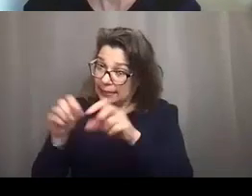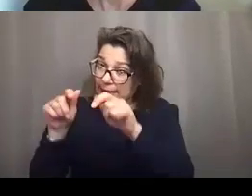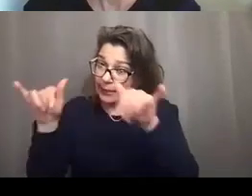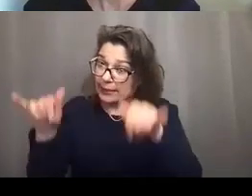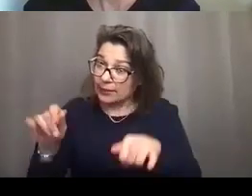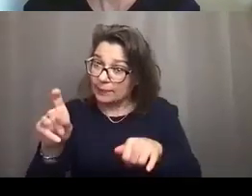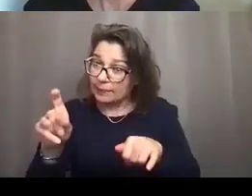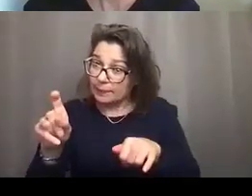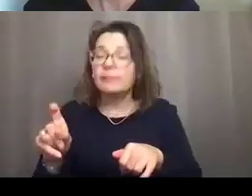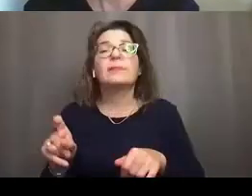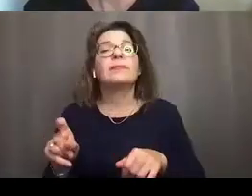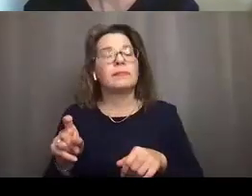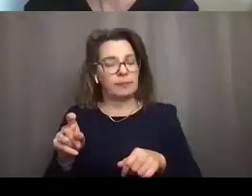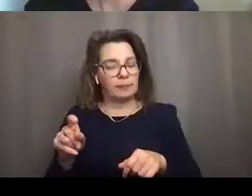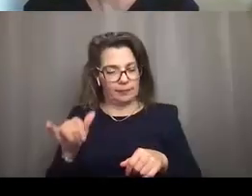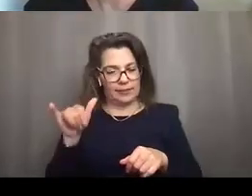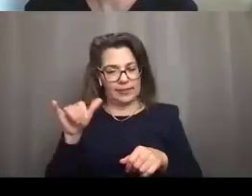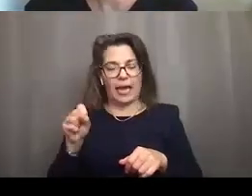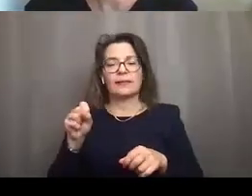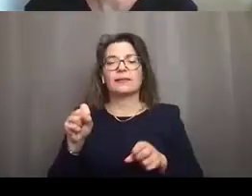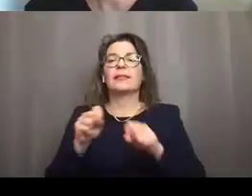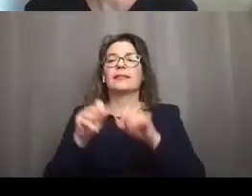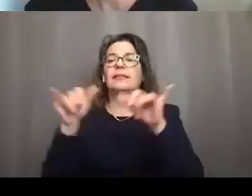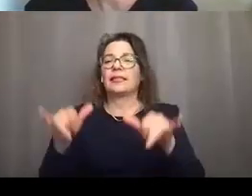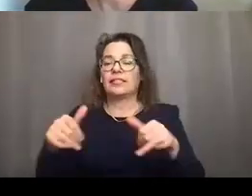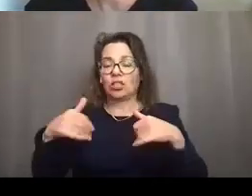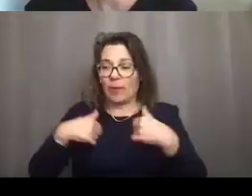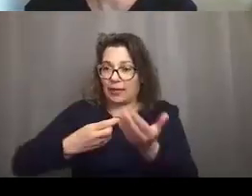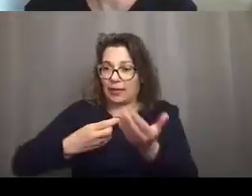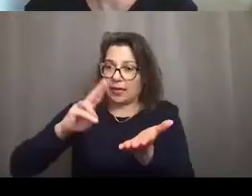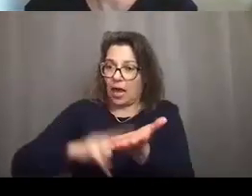Cindy Danielson: Yes, the system does have contracts that have been awarded.